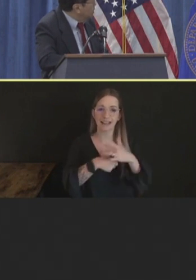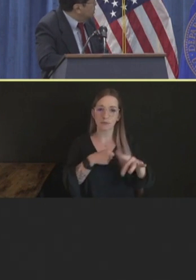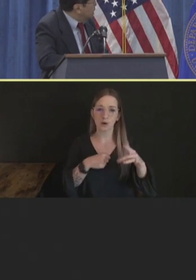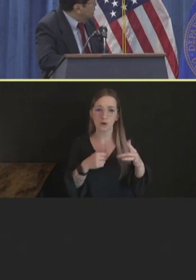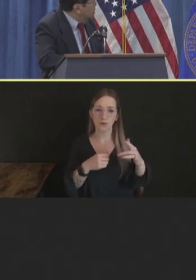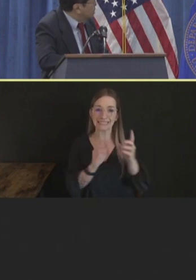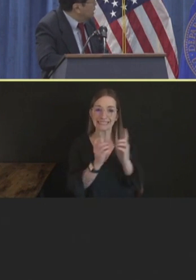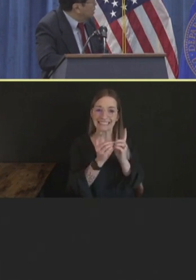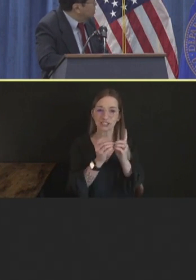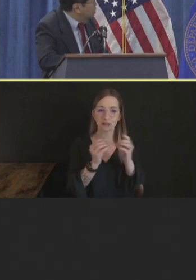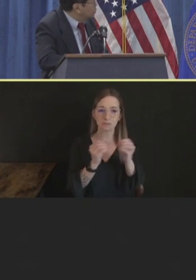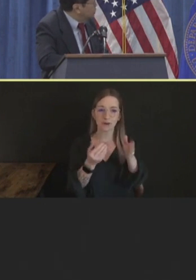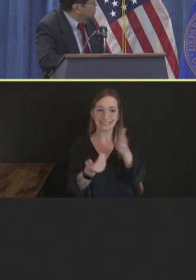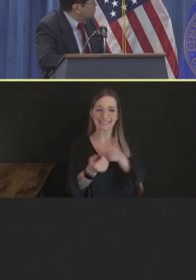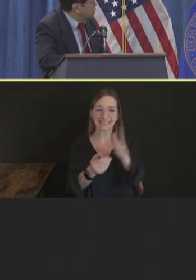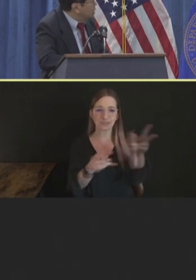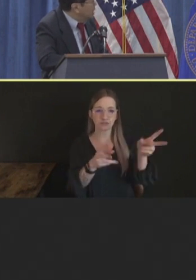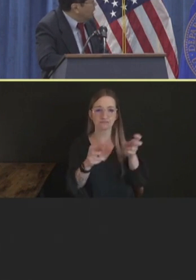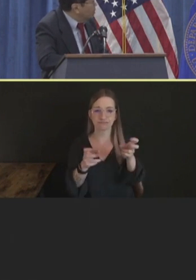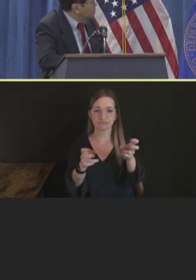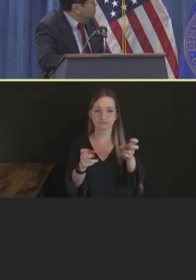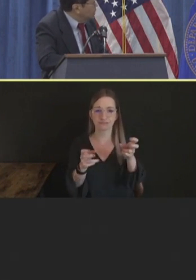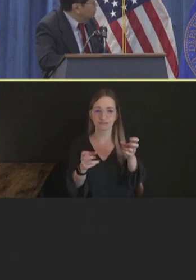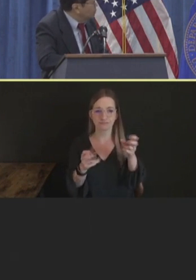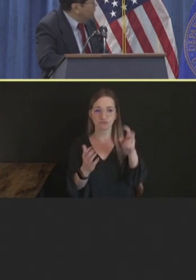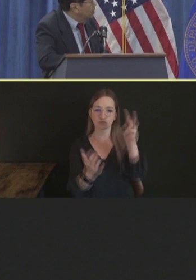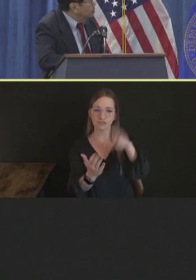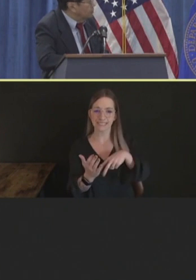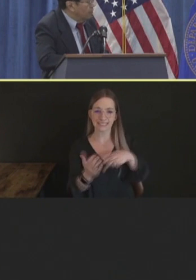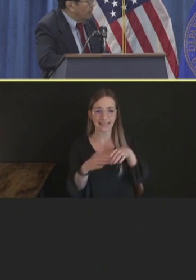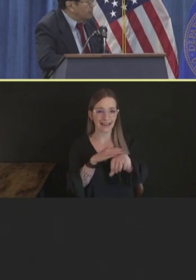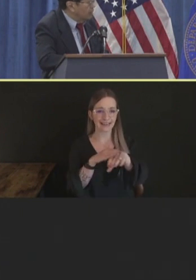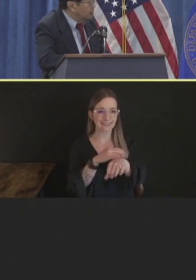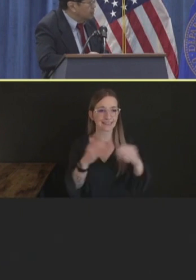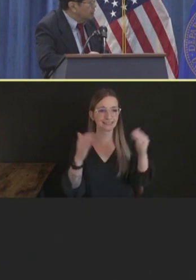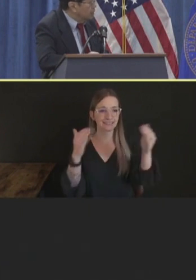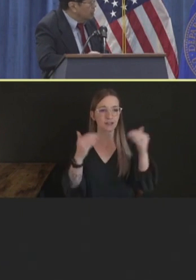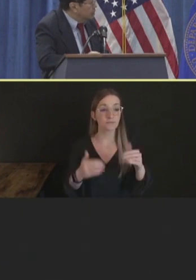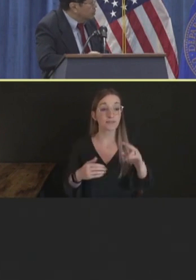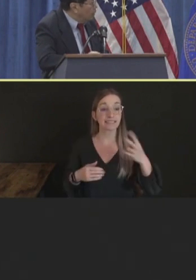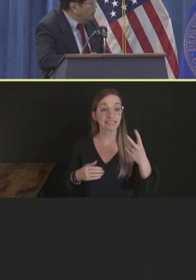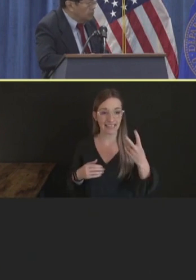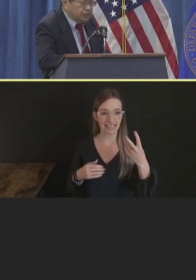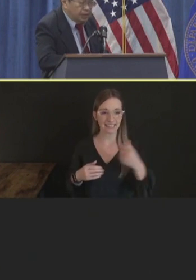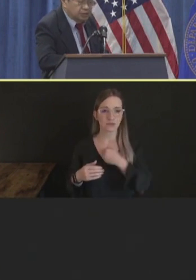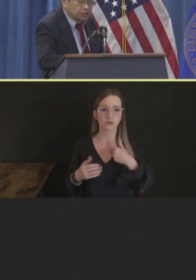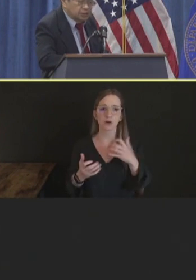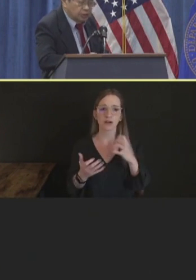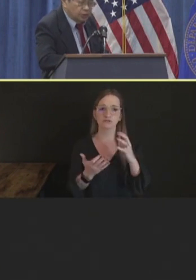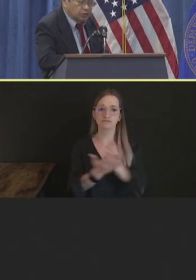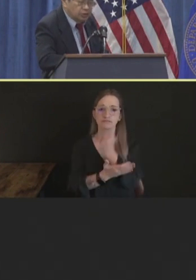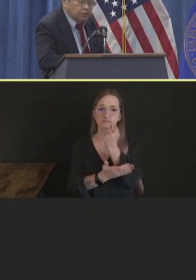The second is to basically take advantage of the fact that the rare cases, serious cases,